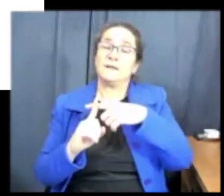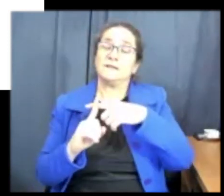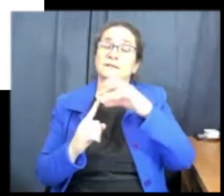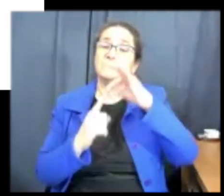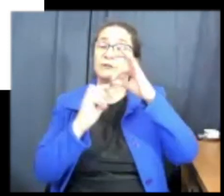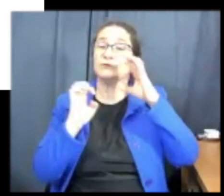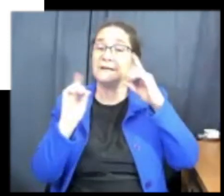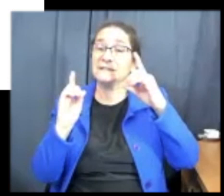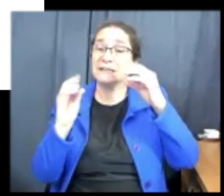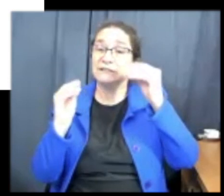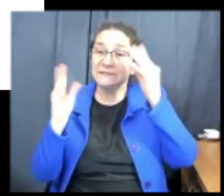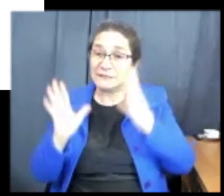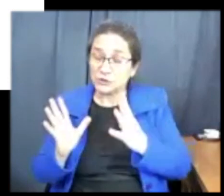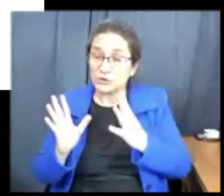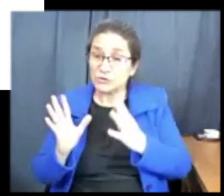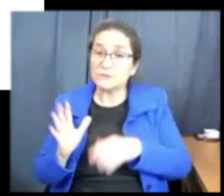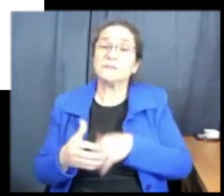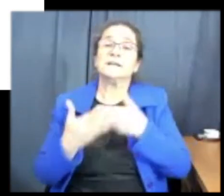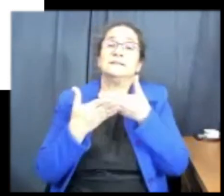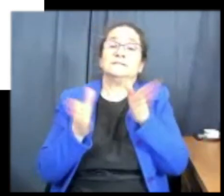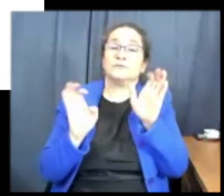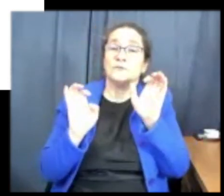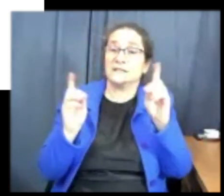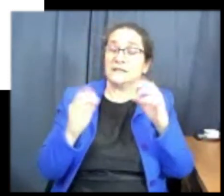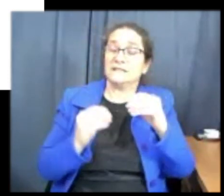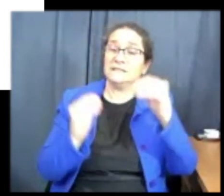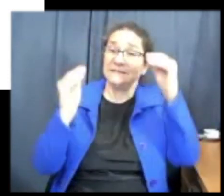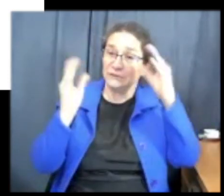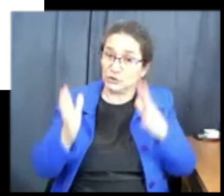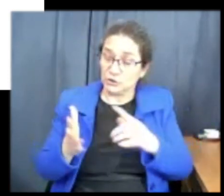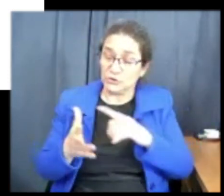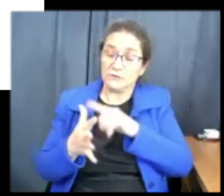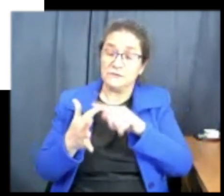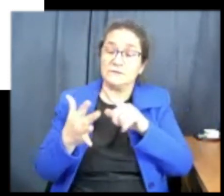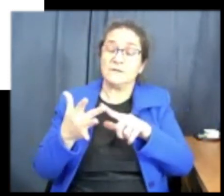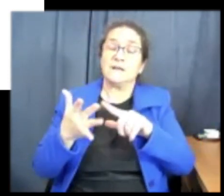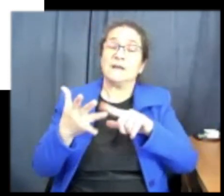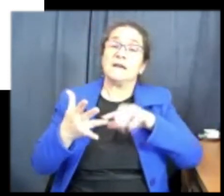teachers and general education teachers, your special education director's